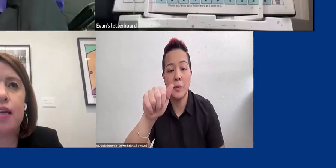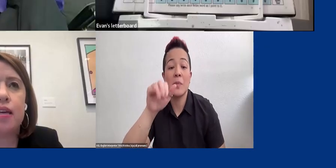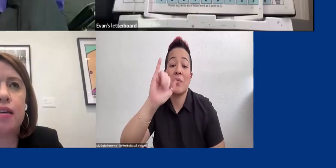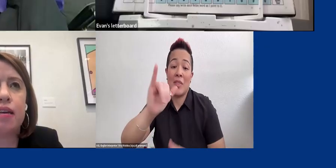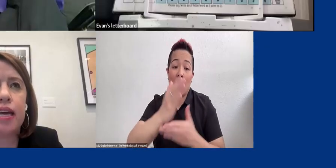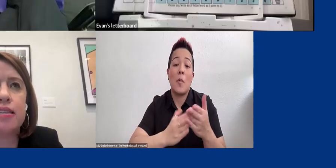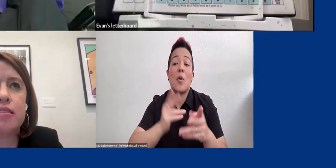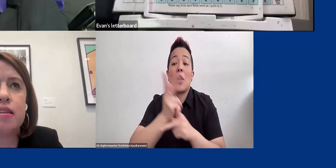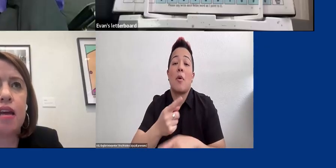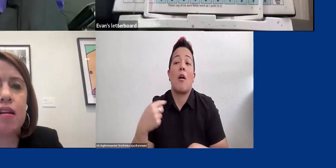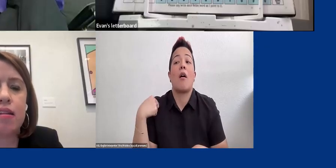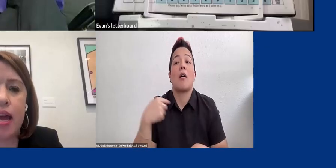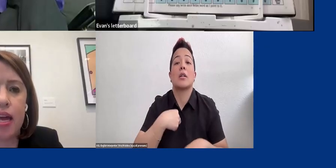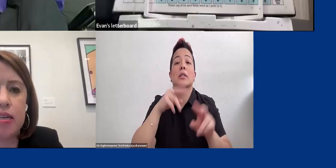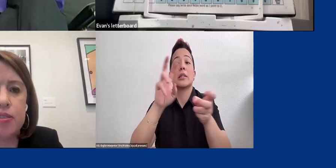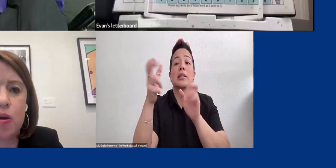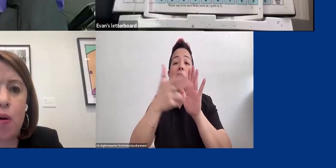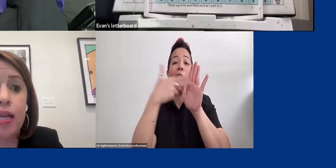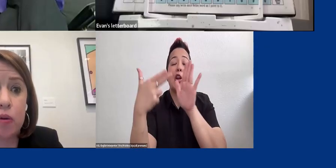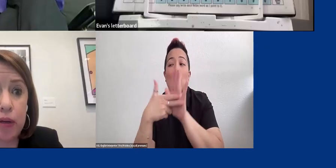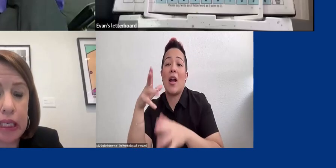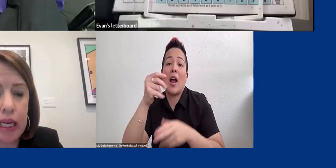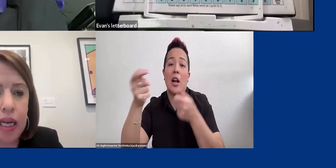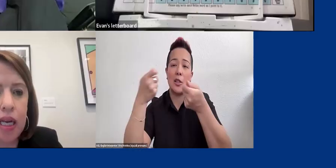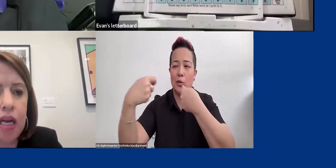I think, hits the nail on the head so eloquently.